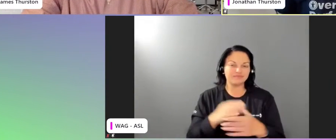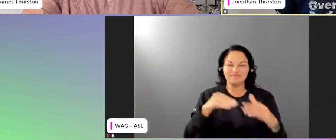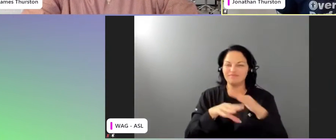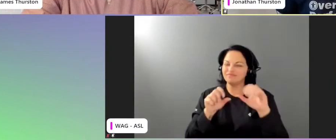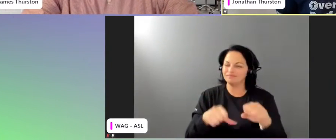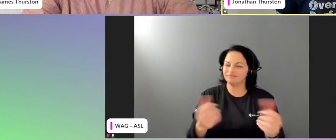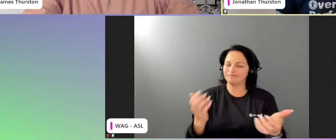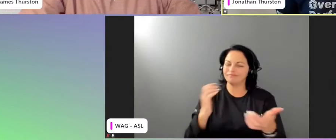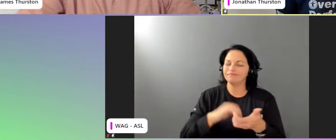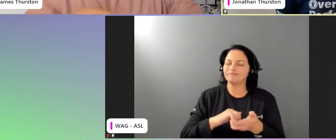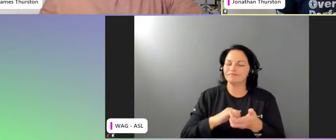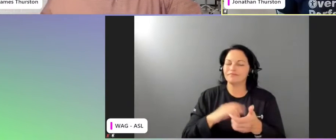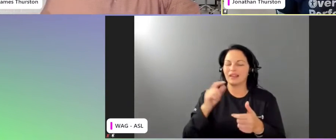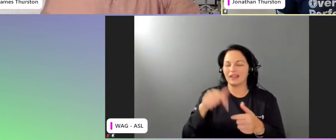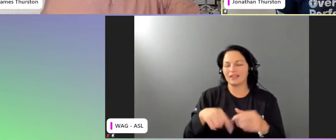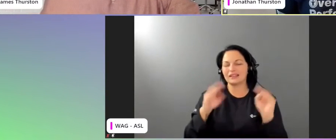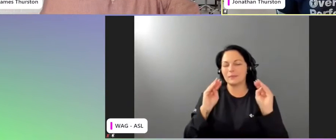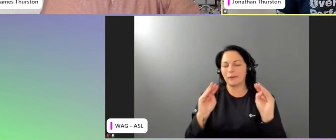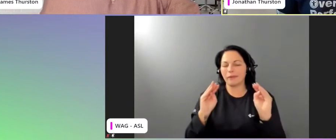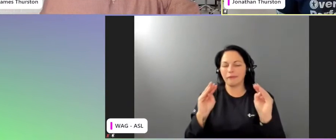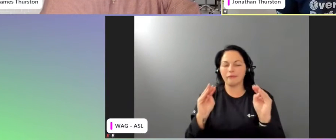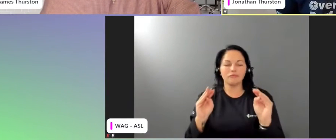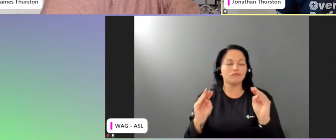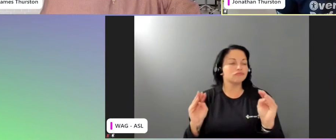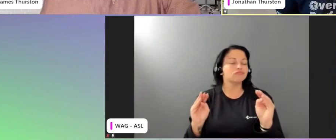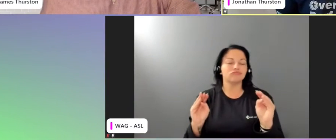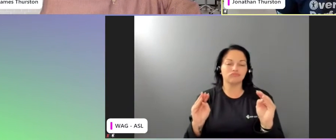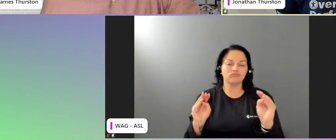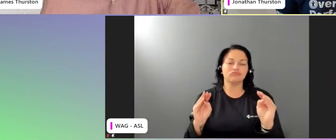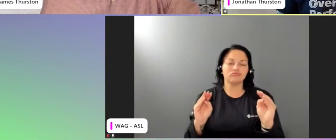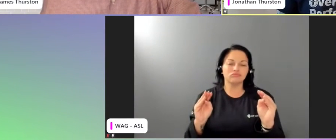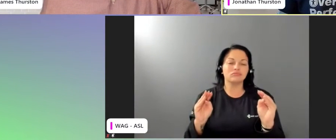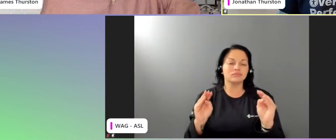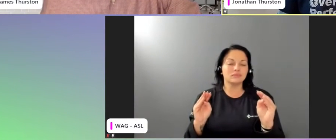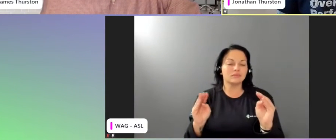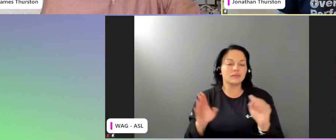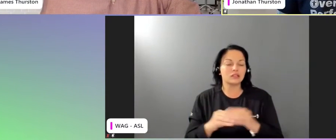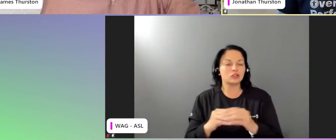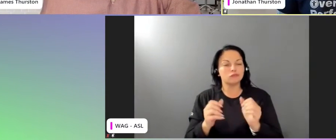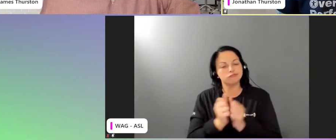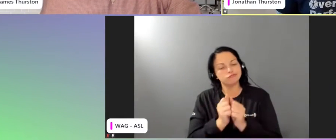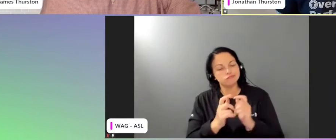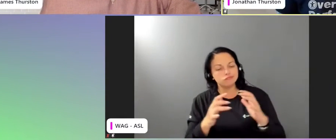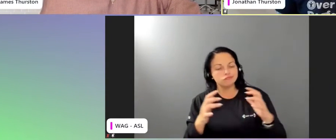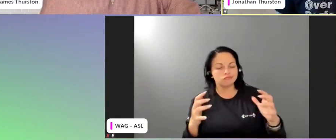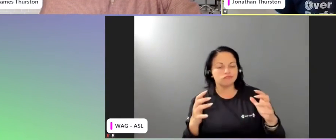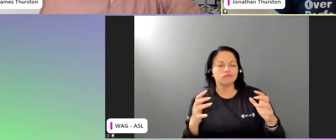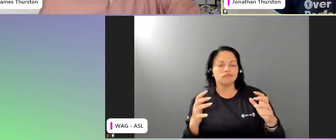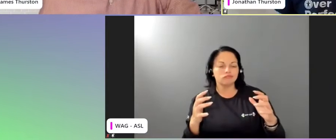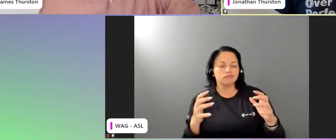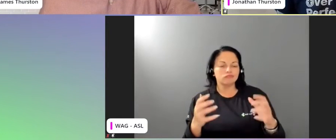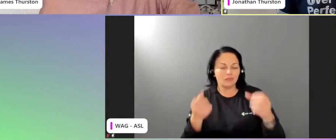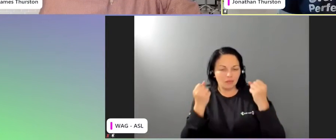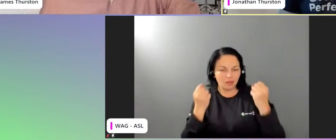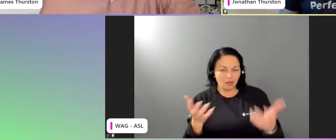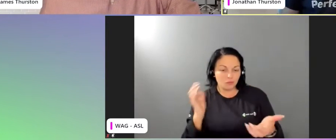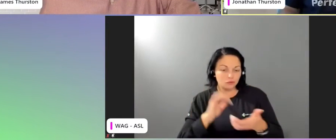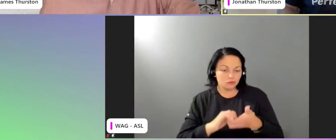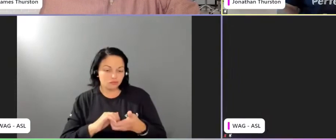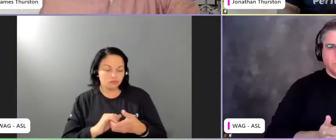through that partnership, and one of the things I surely believe the heart of accessibility is partnership,